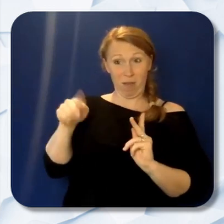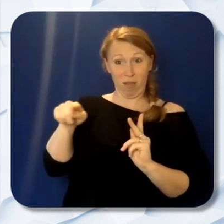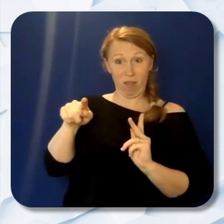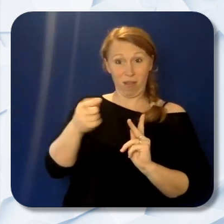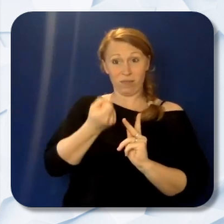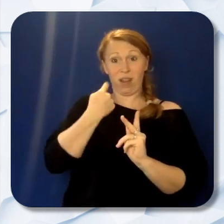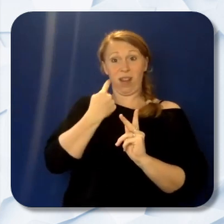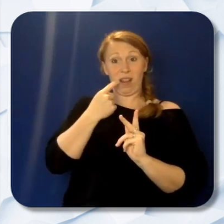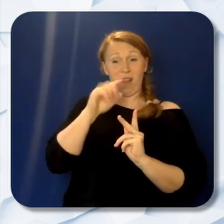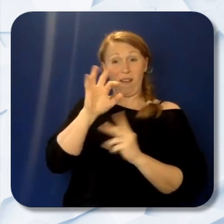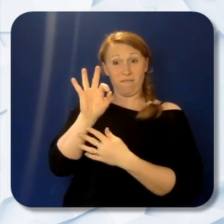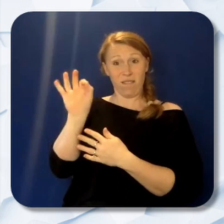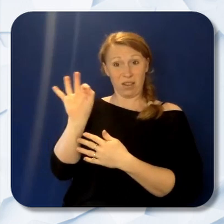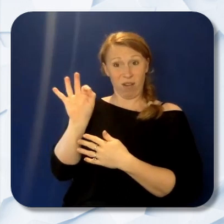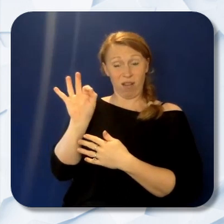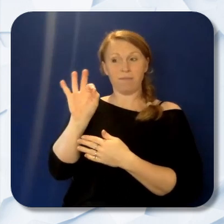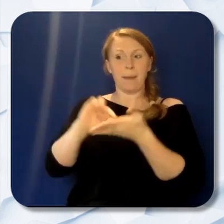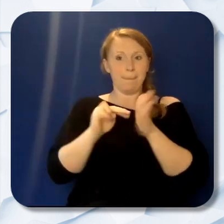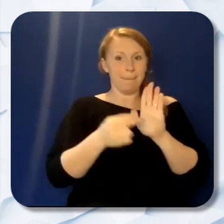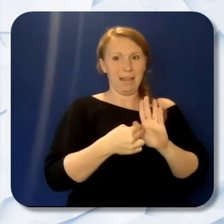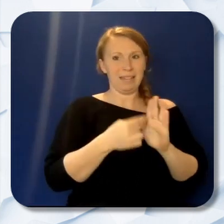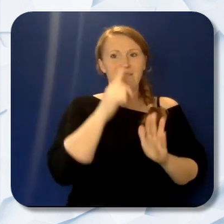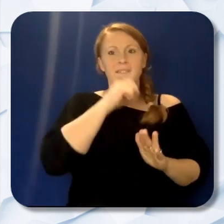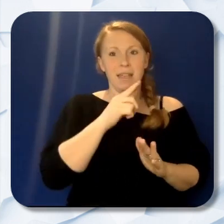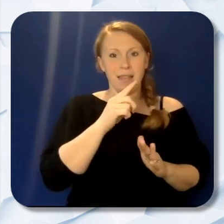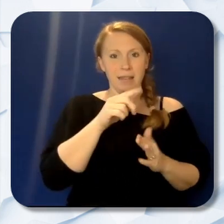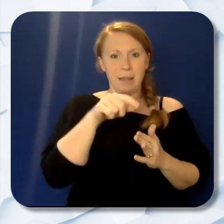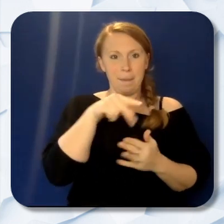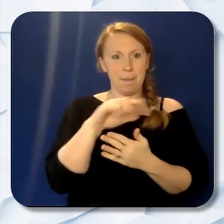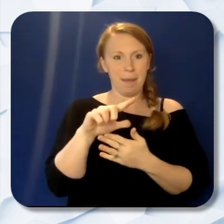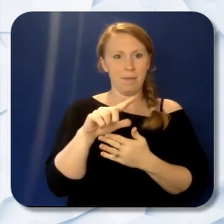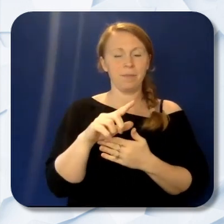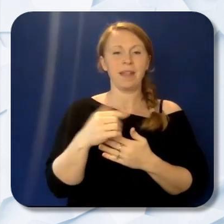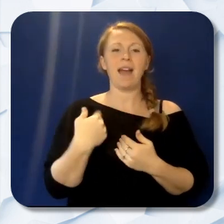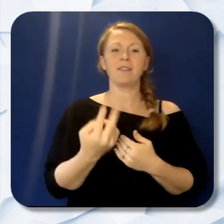What we see again are the cartels, two cartels in particular in Mexico, Sinaloa,